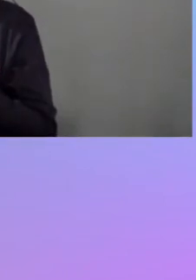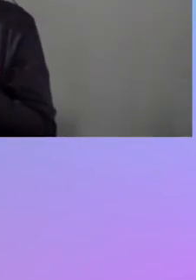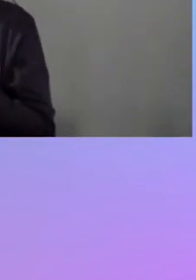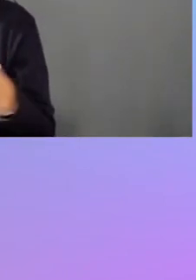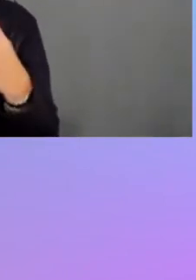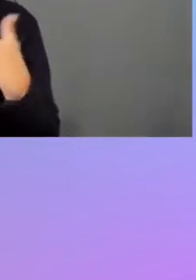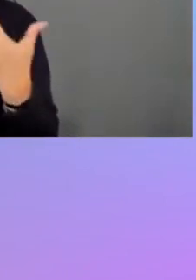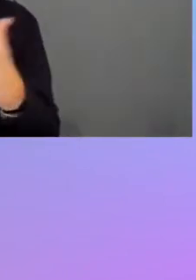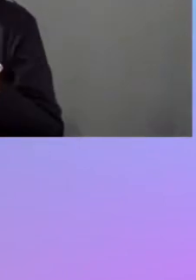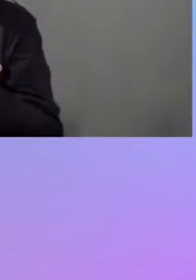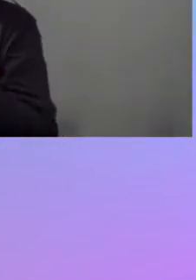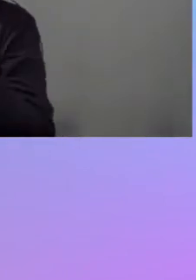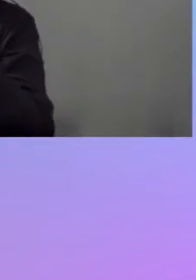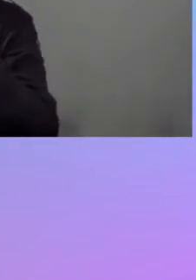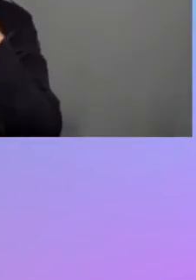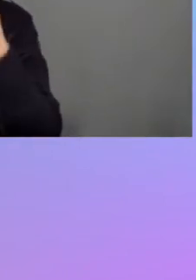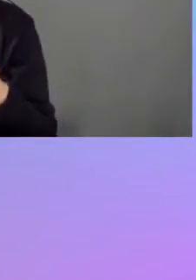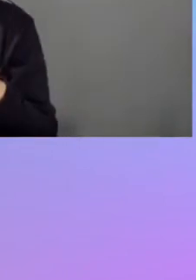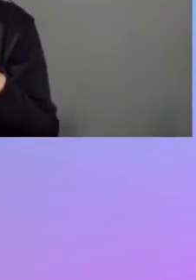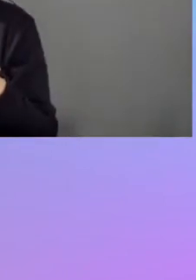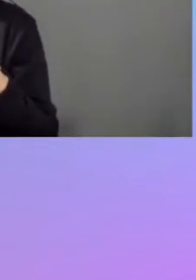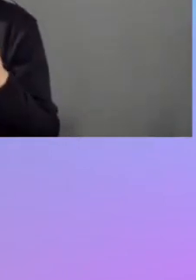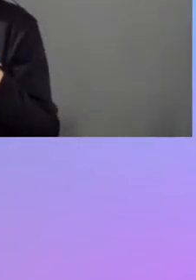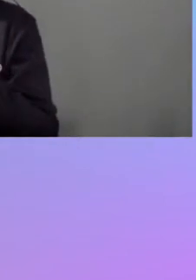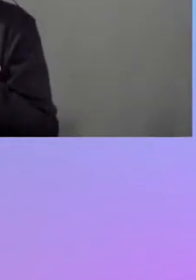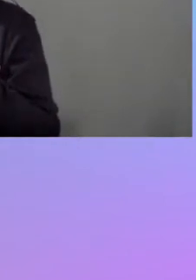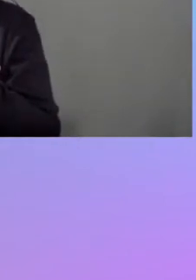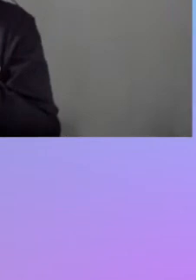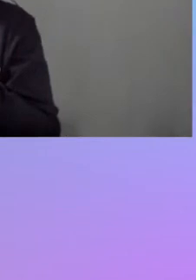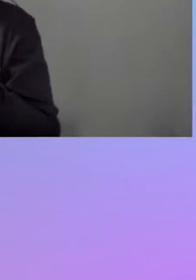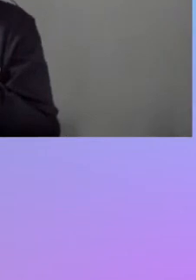to build the steps until someone with a wheelchair